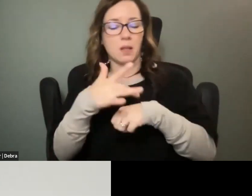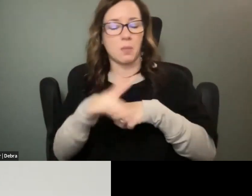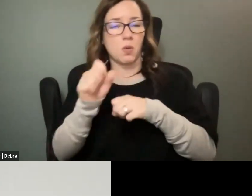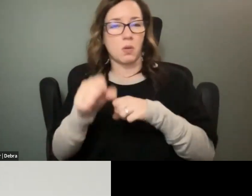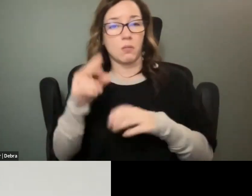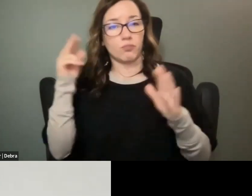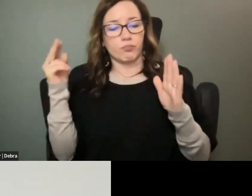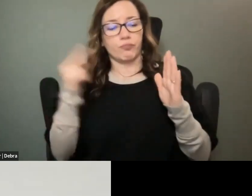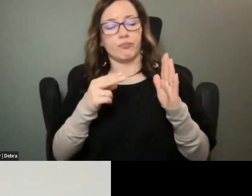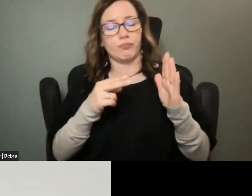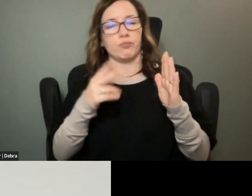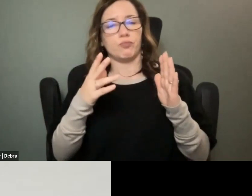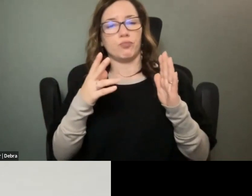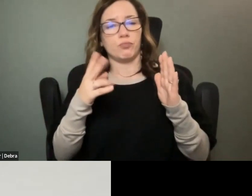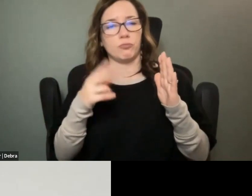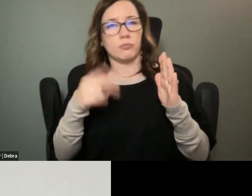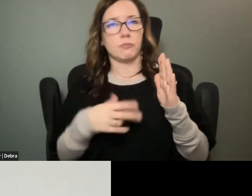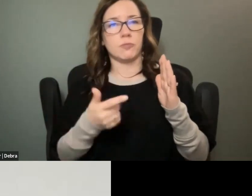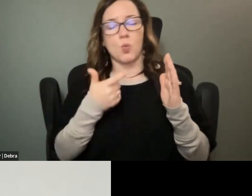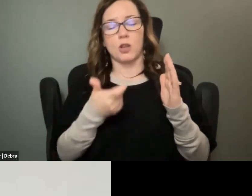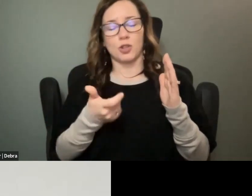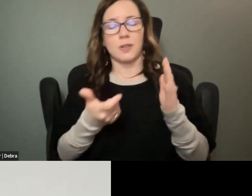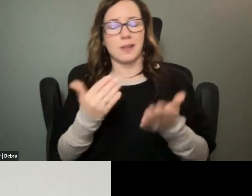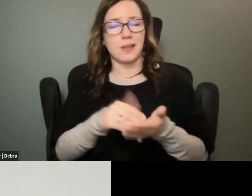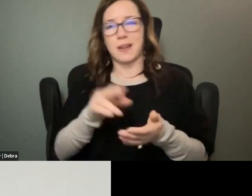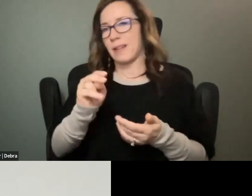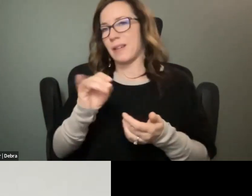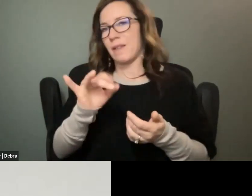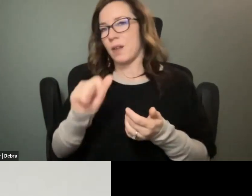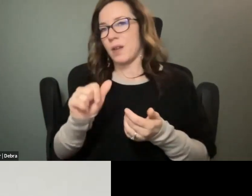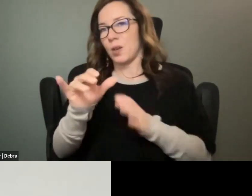and revisit at the NIFA YouTube channel.